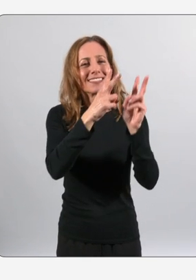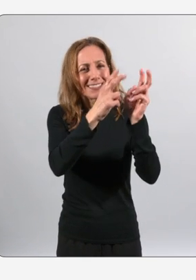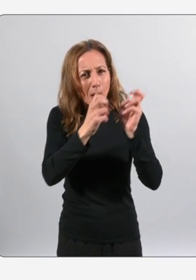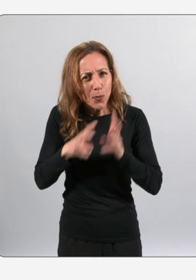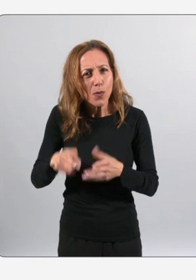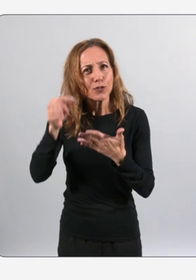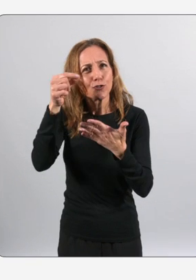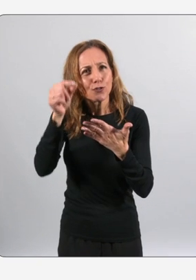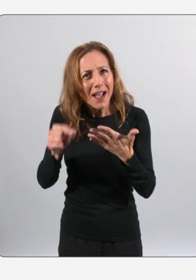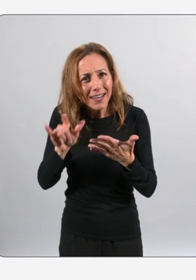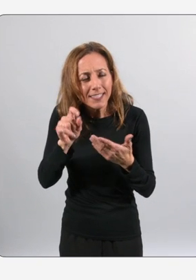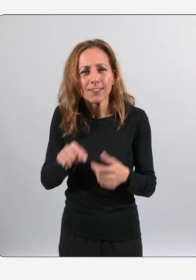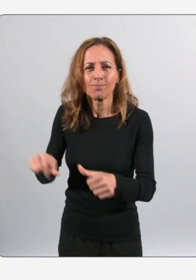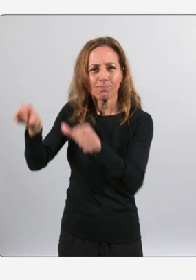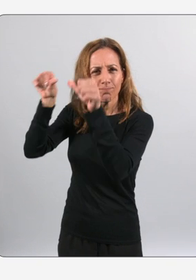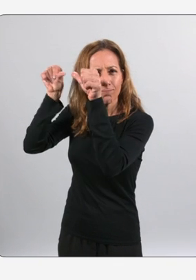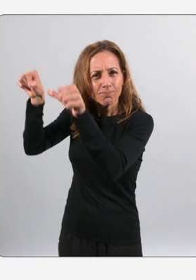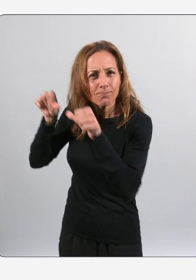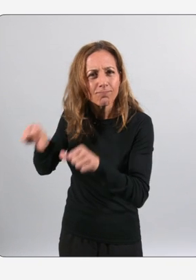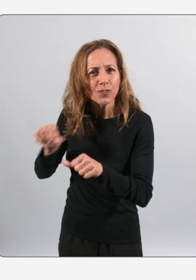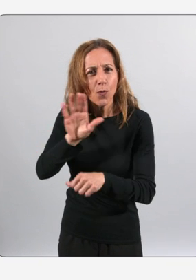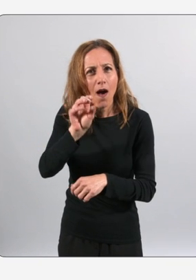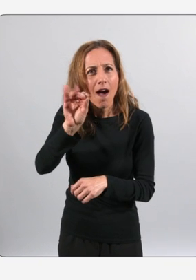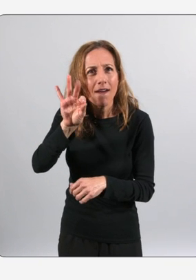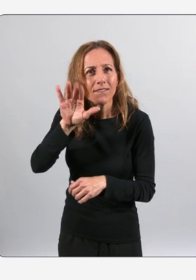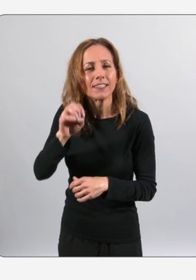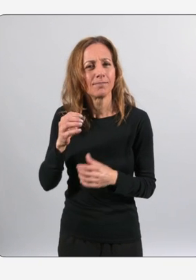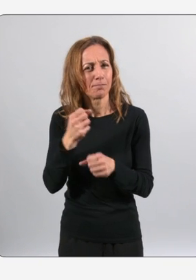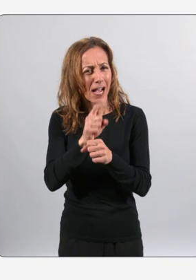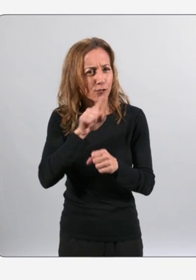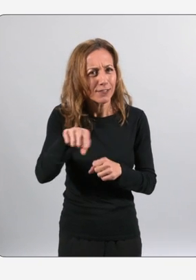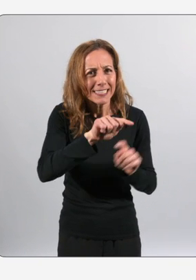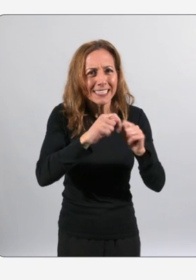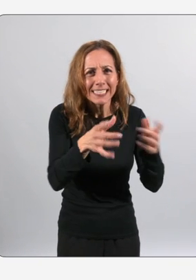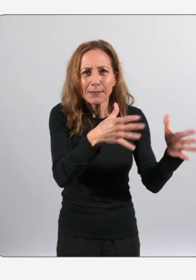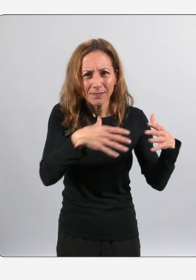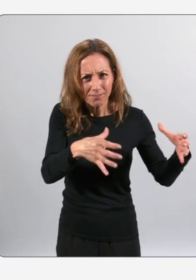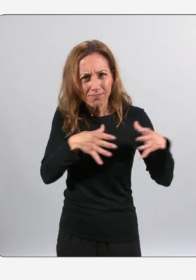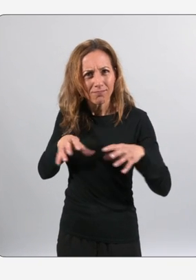office wall or just make sure your teams see it. We really think it can go a long way.